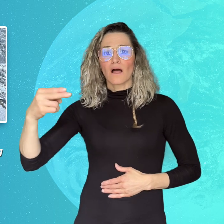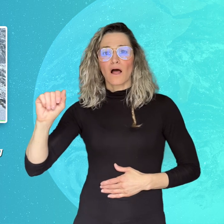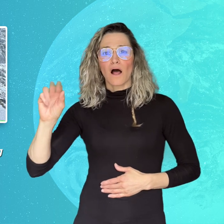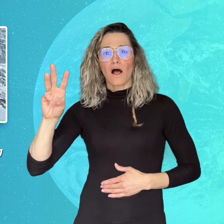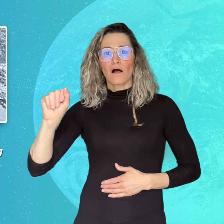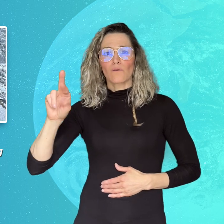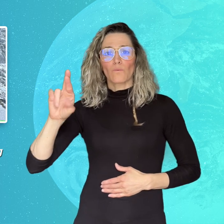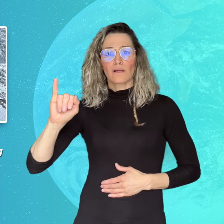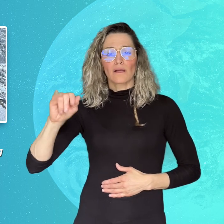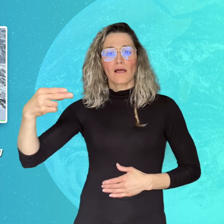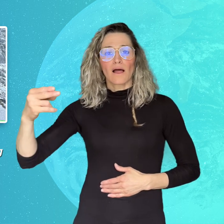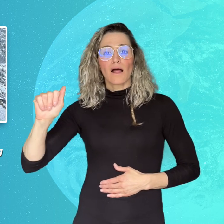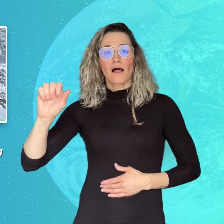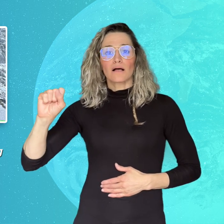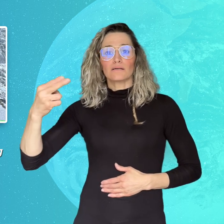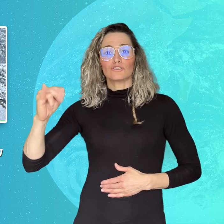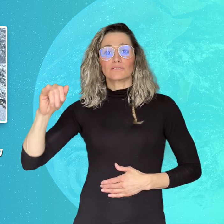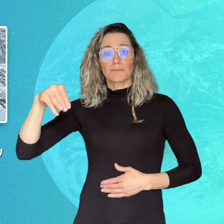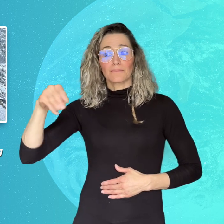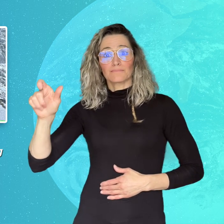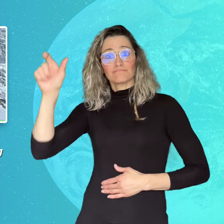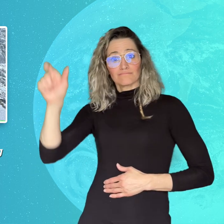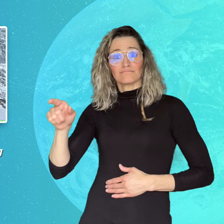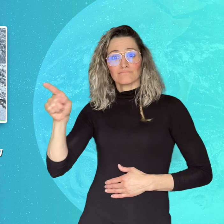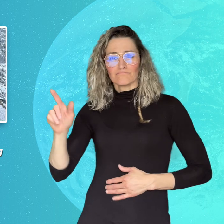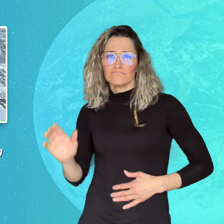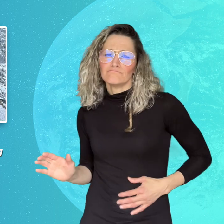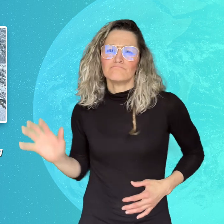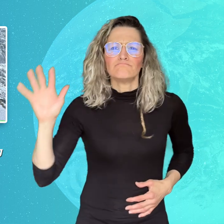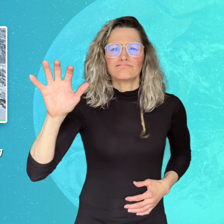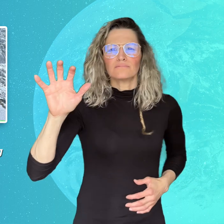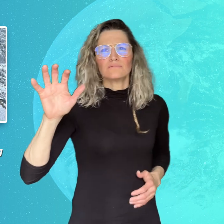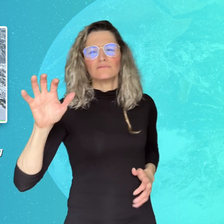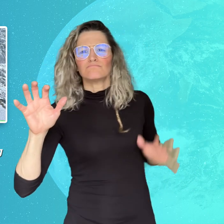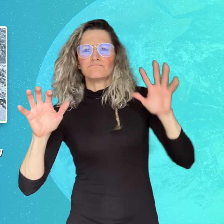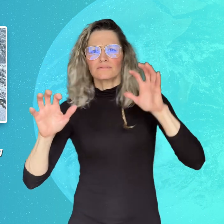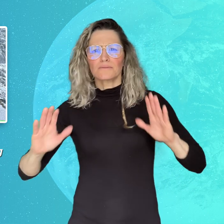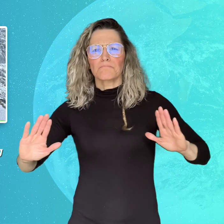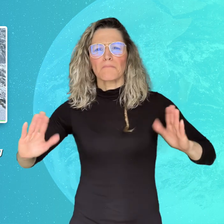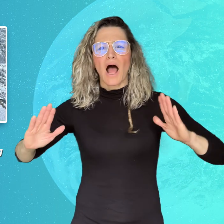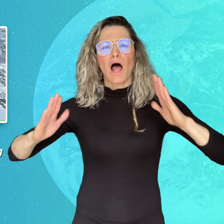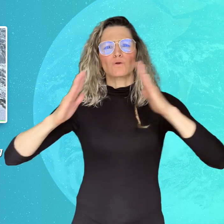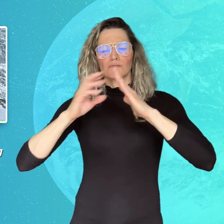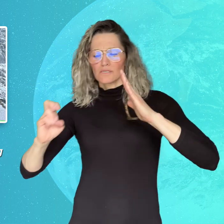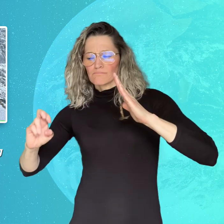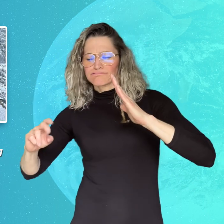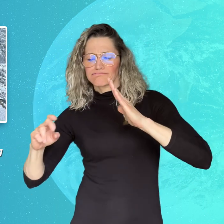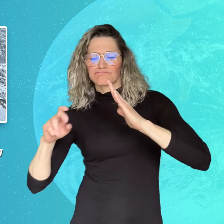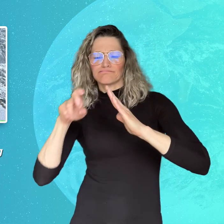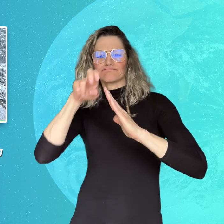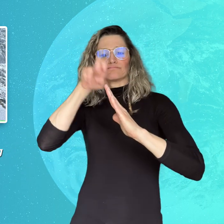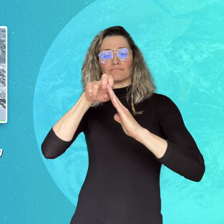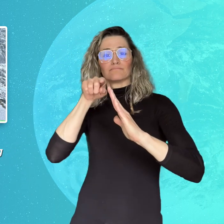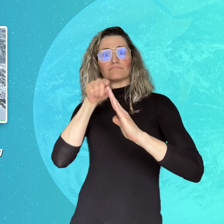summited the tallest peak in the world – Mount Everest. However,